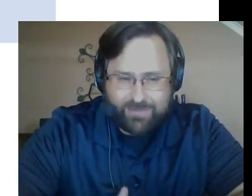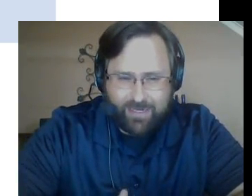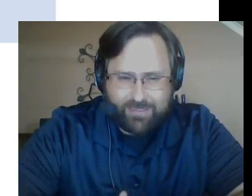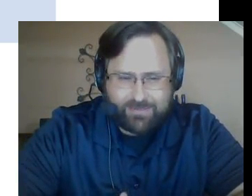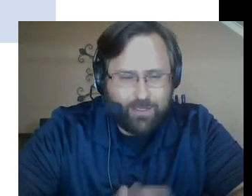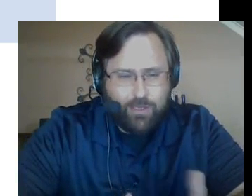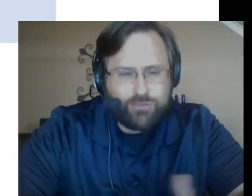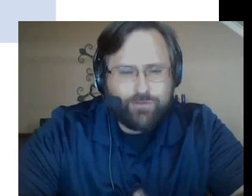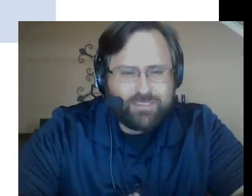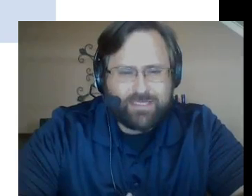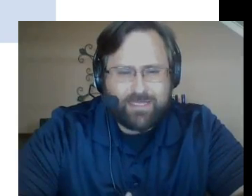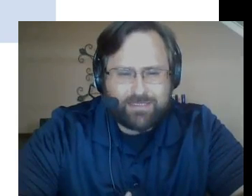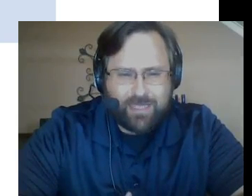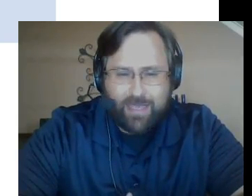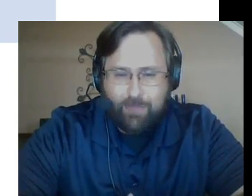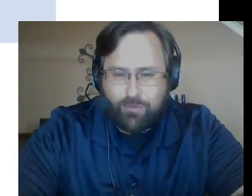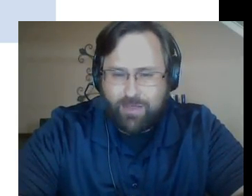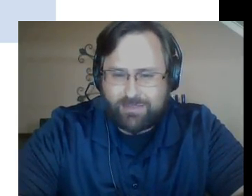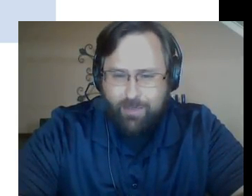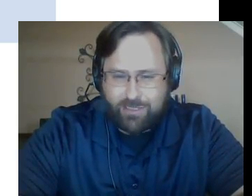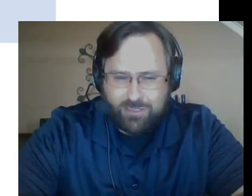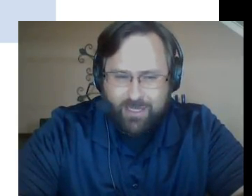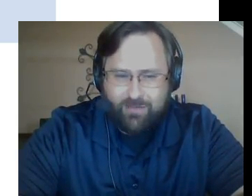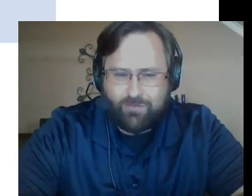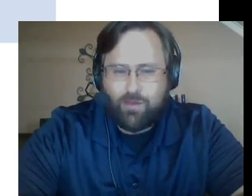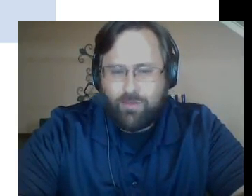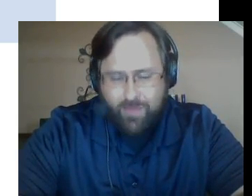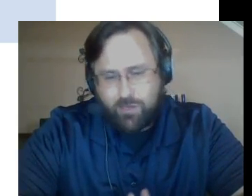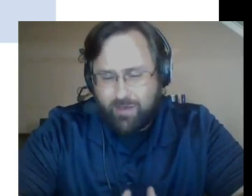of a sentence so if you see sentences like amber thinks that Mike should leave then you